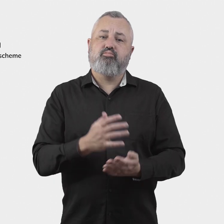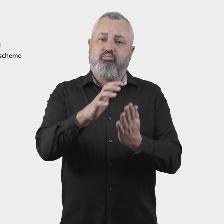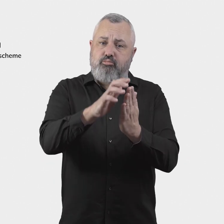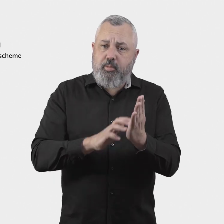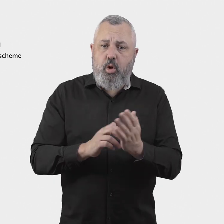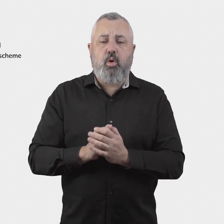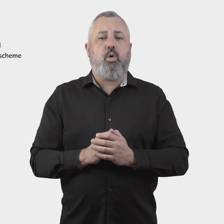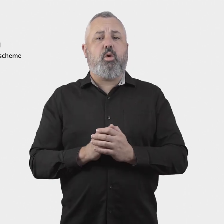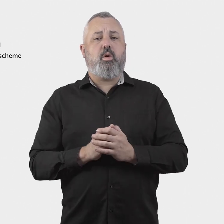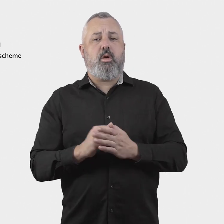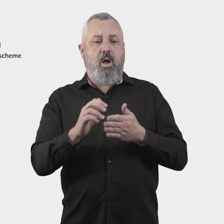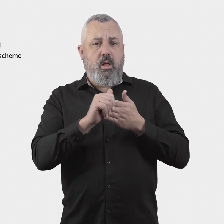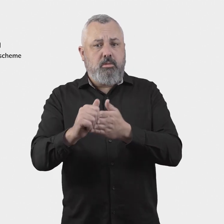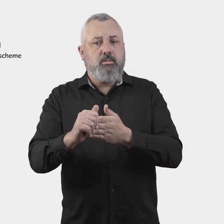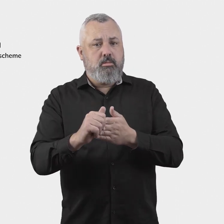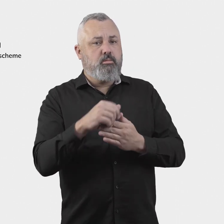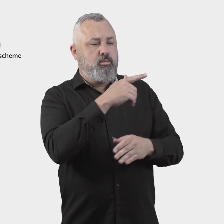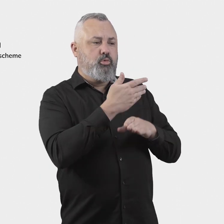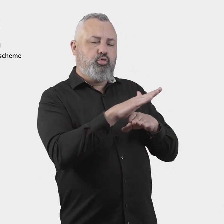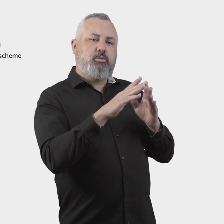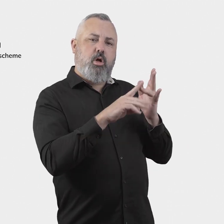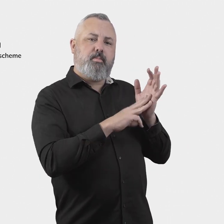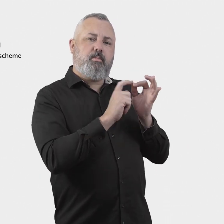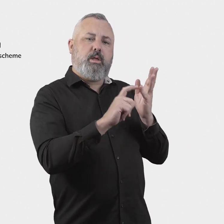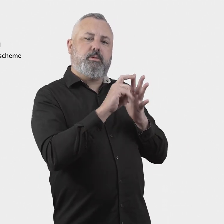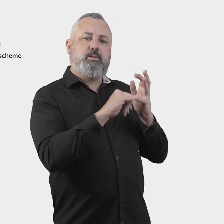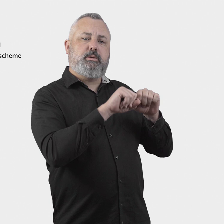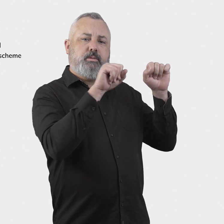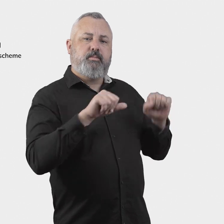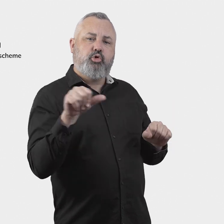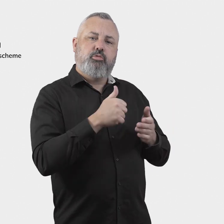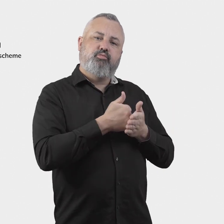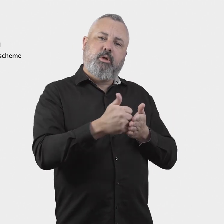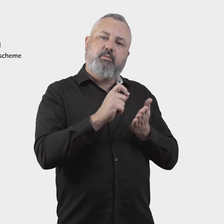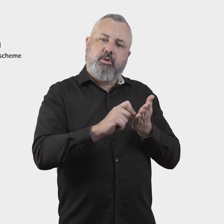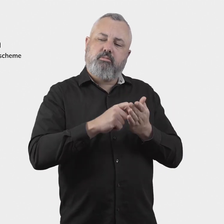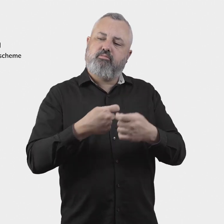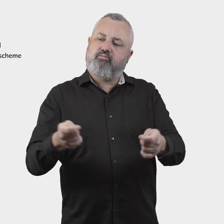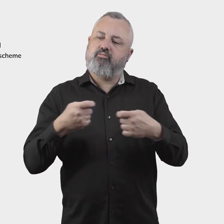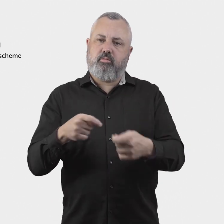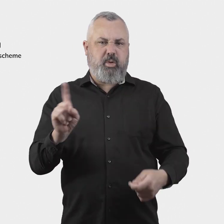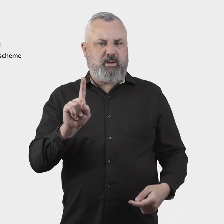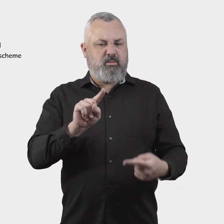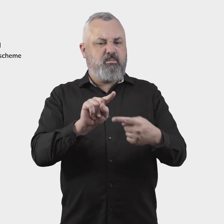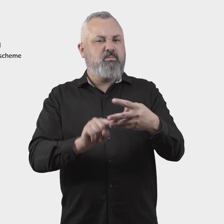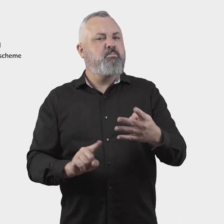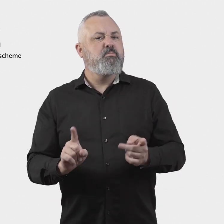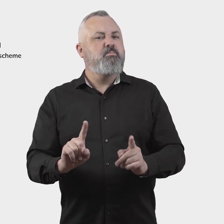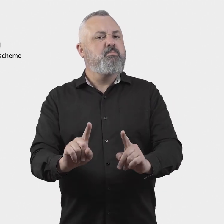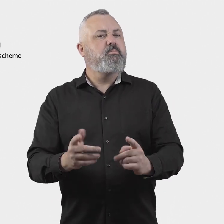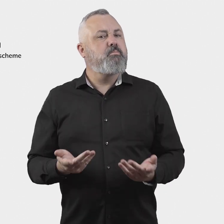20. What regular publications should the Aviation Industry Ombuds Scheme produce?